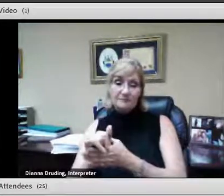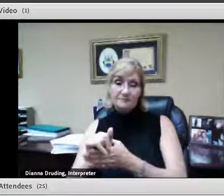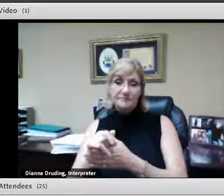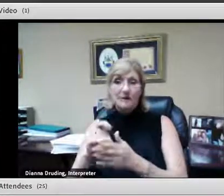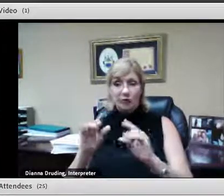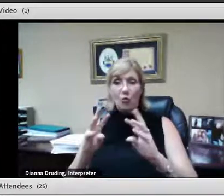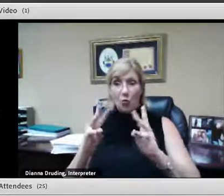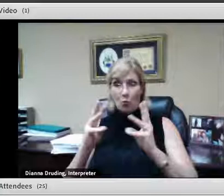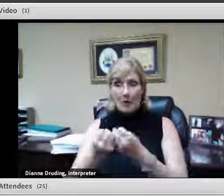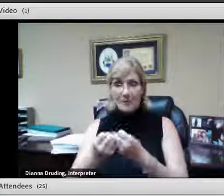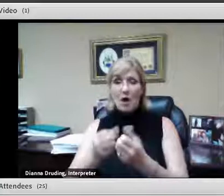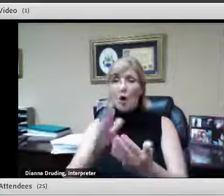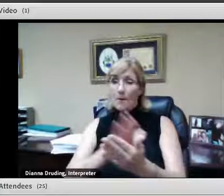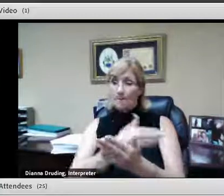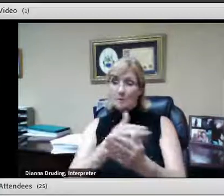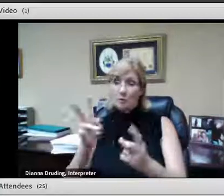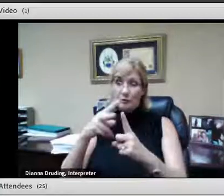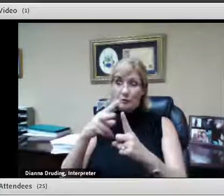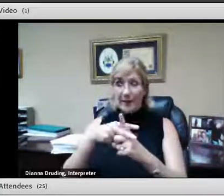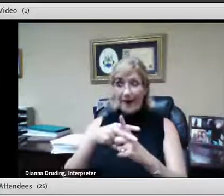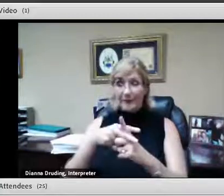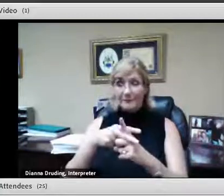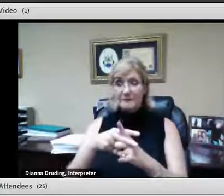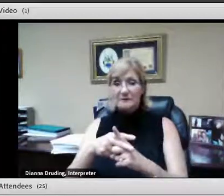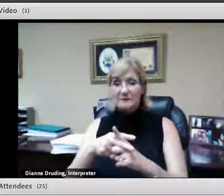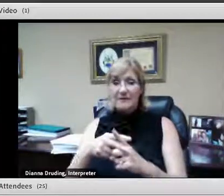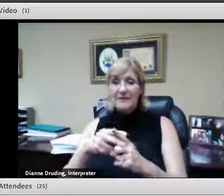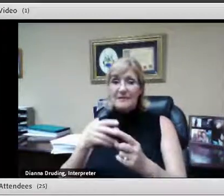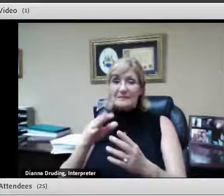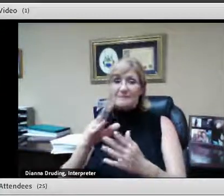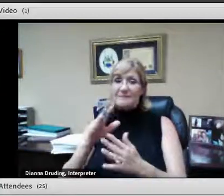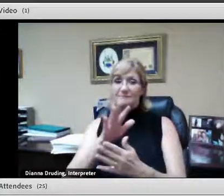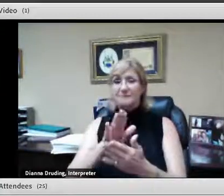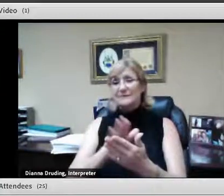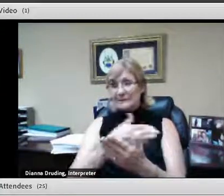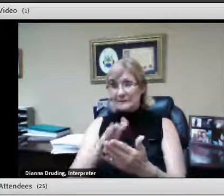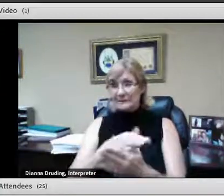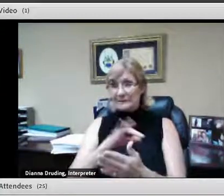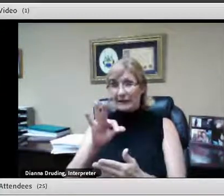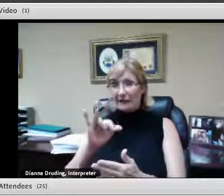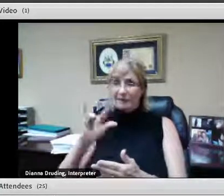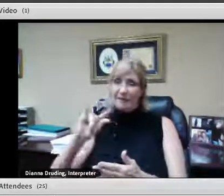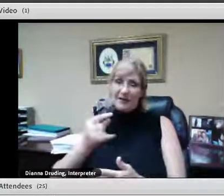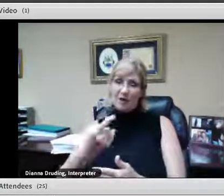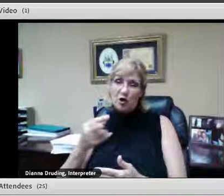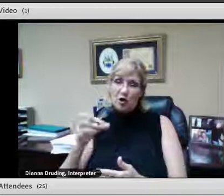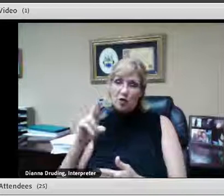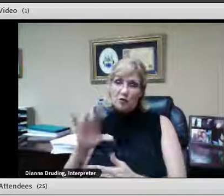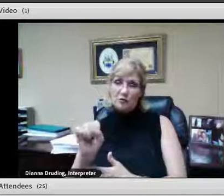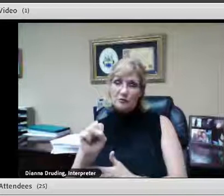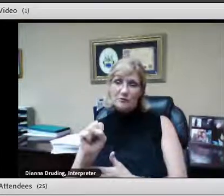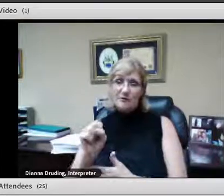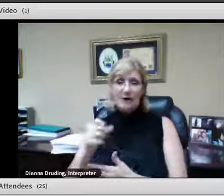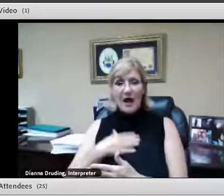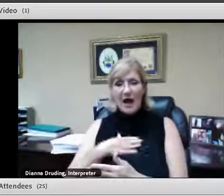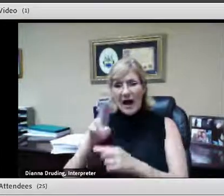Music apps, Singing Fingers is a really, really fun one. I use the oscilloscope a lot.